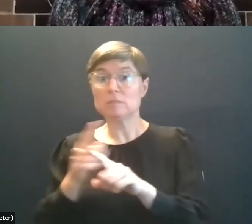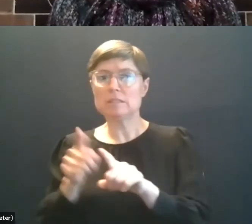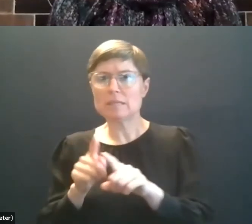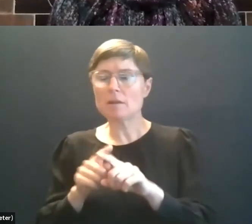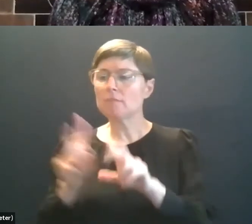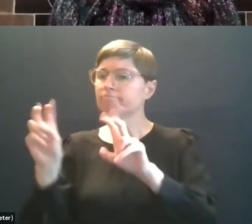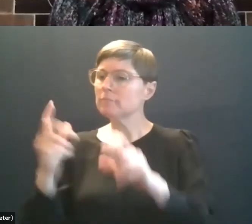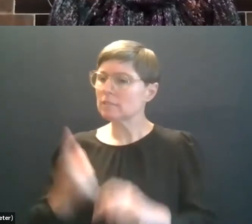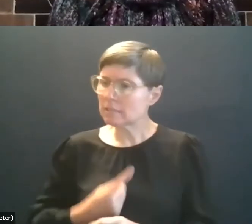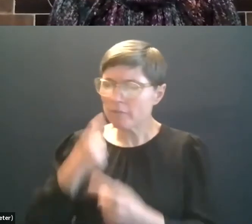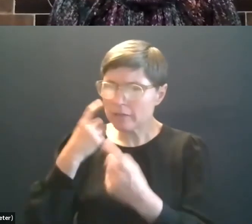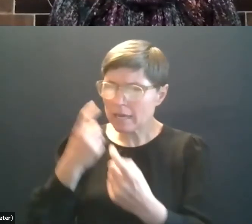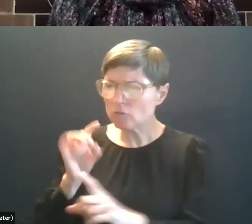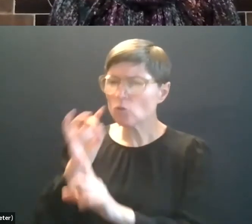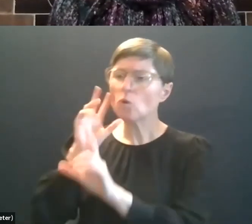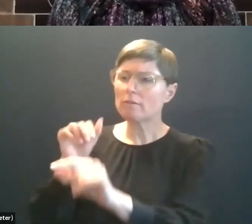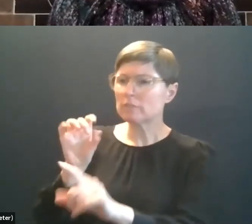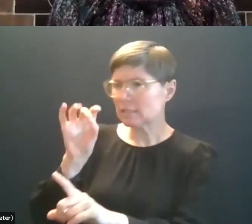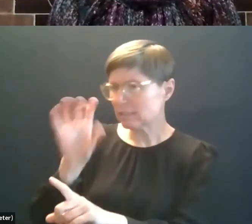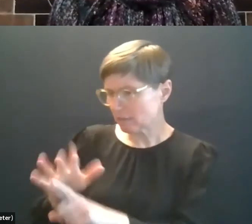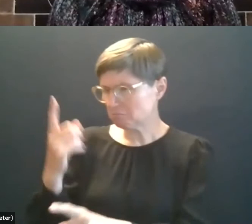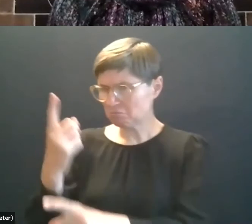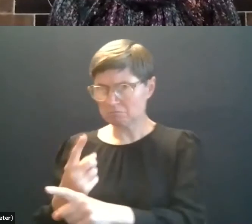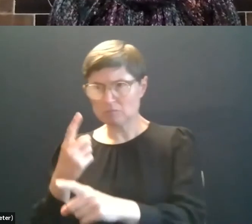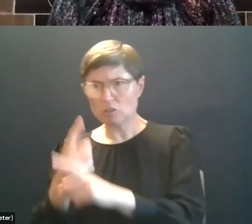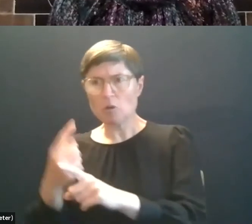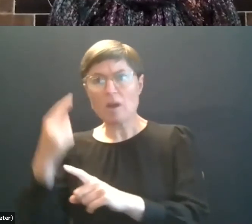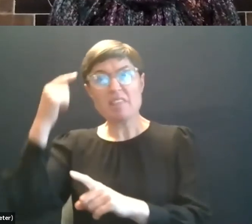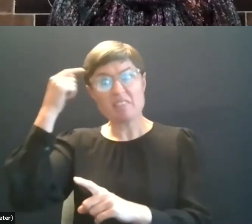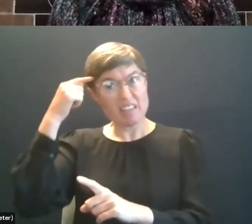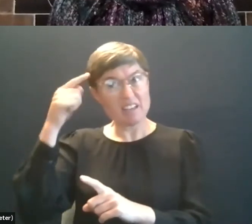and prioritising yourself at the expense of others or do you see it differently?